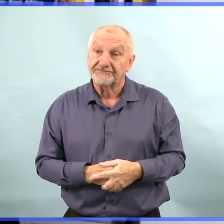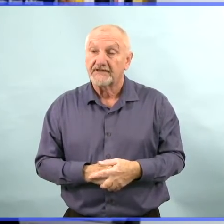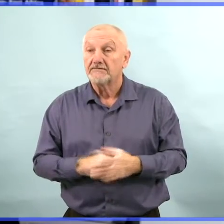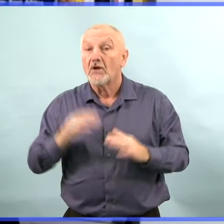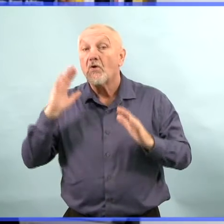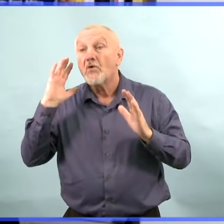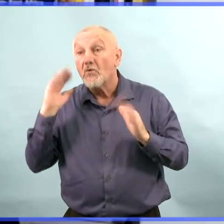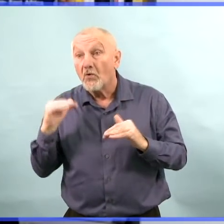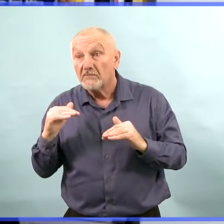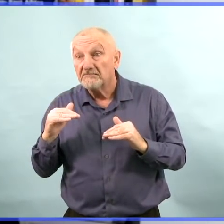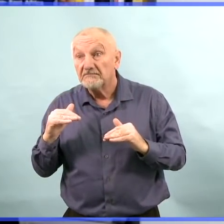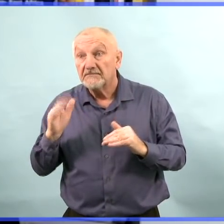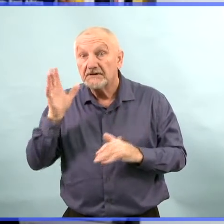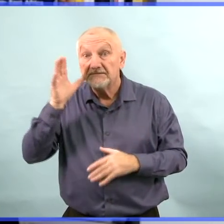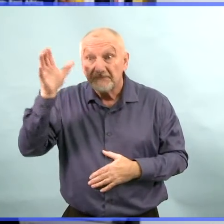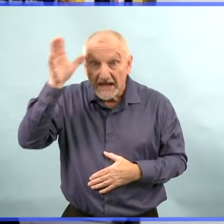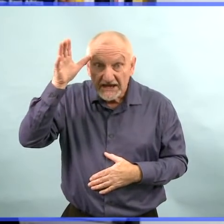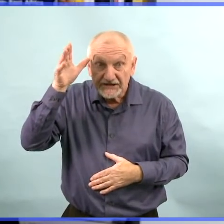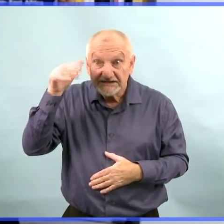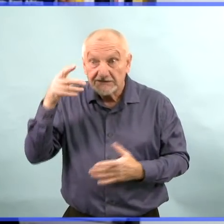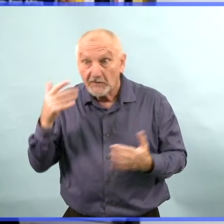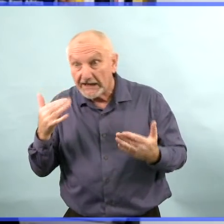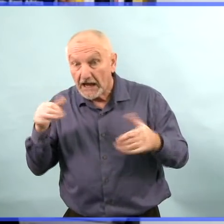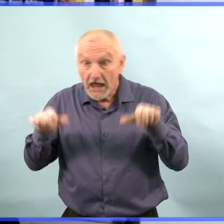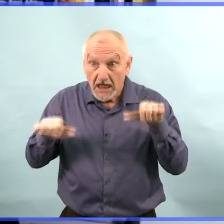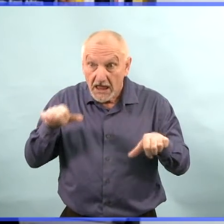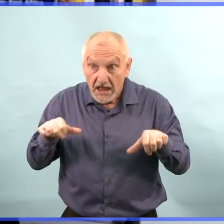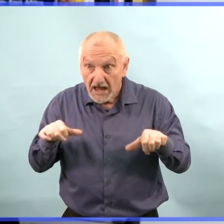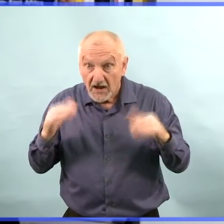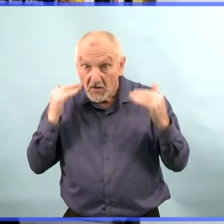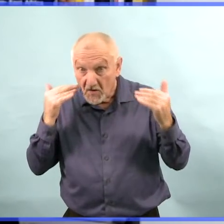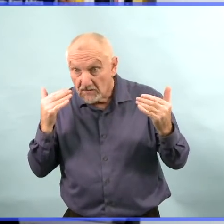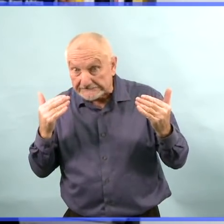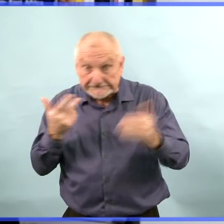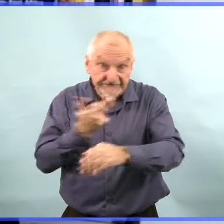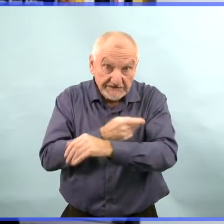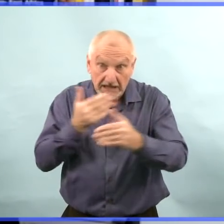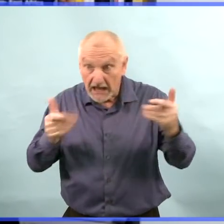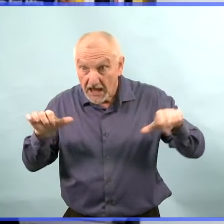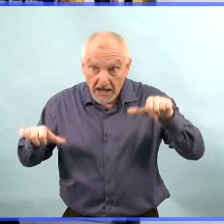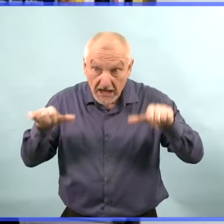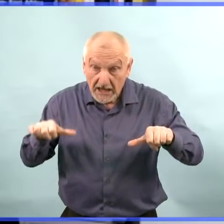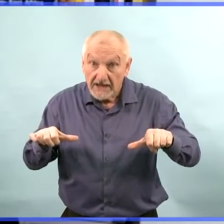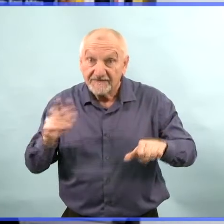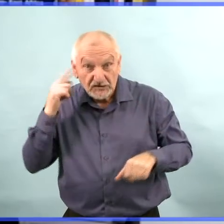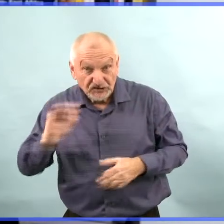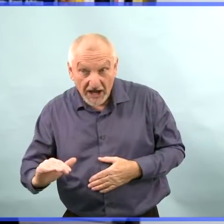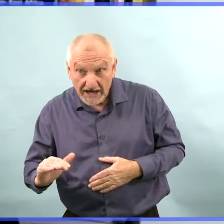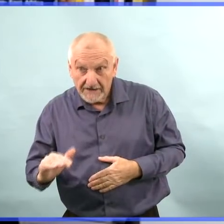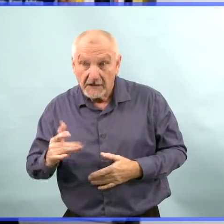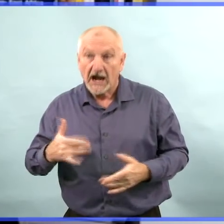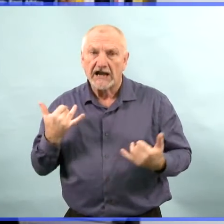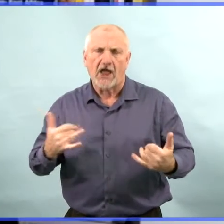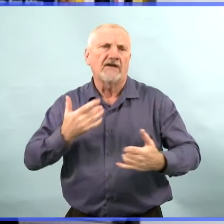parents who i'm sure felt some anxiety uh when we talked about that side effect in the past